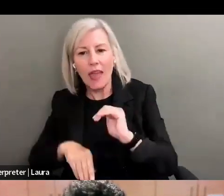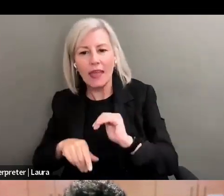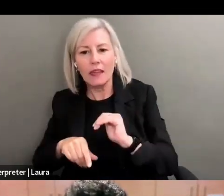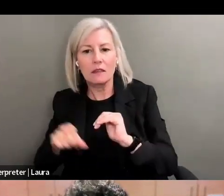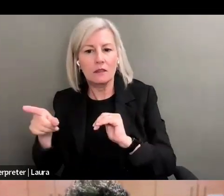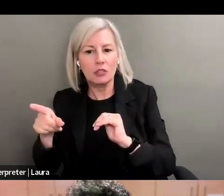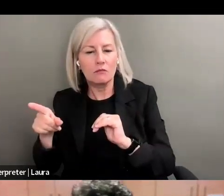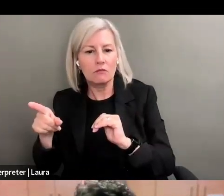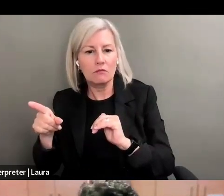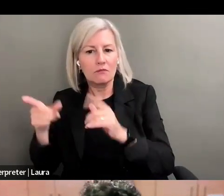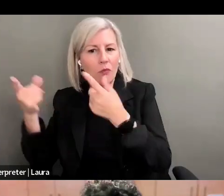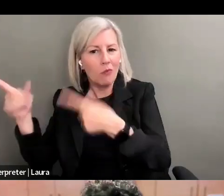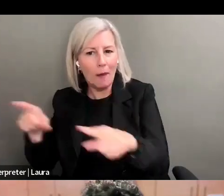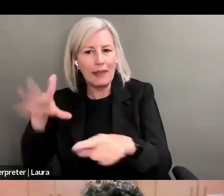perform in a classroom.